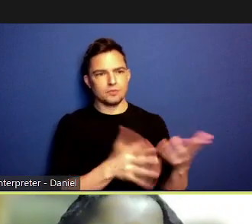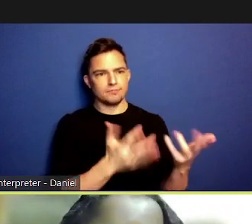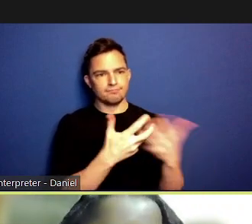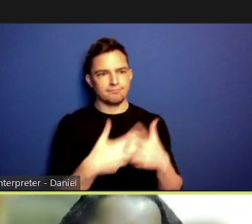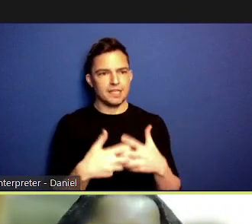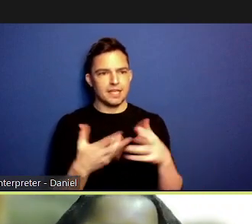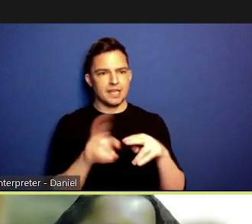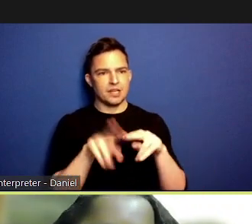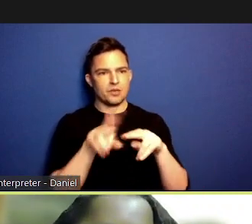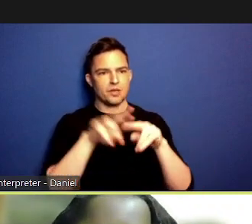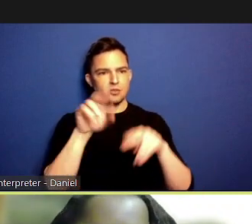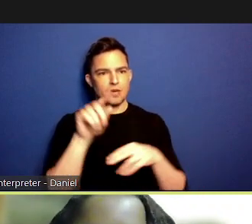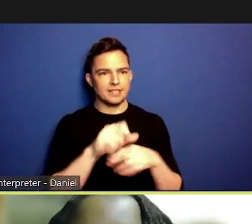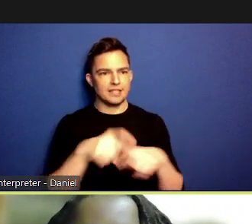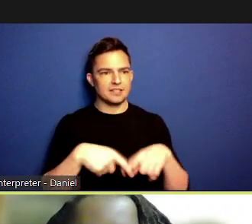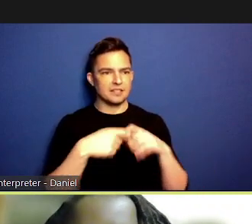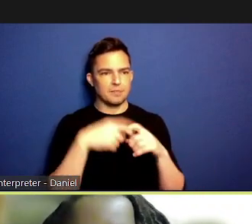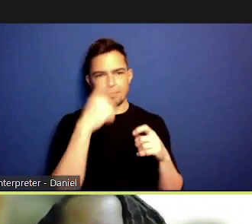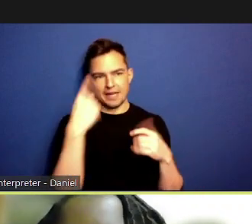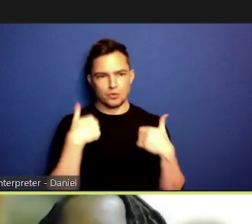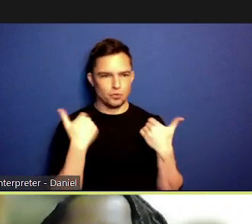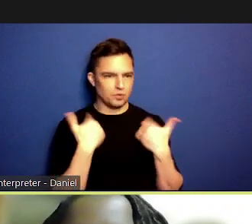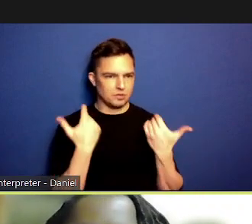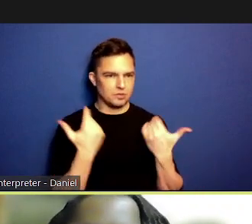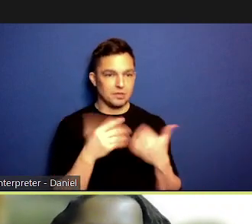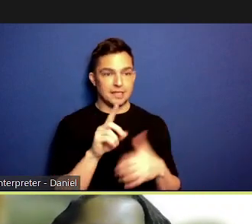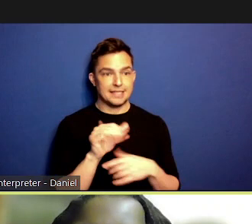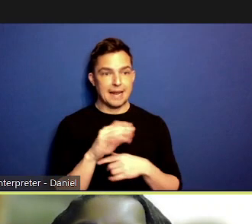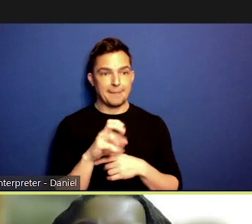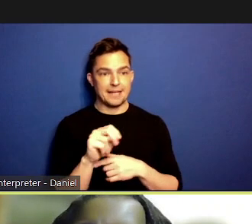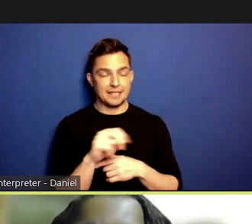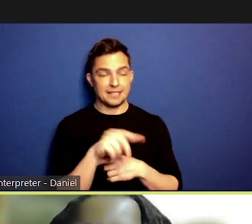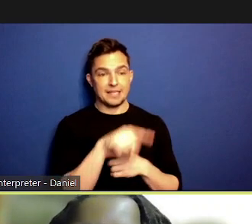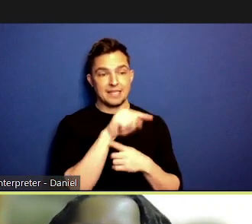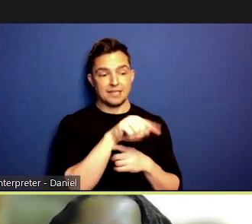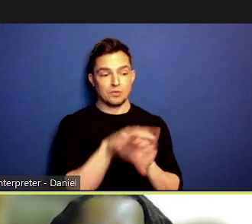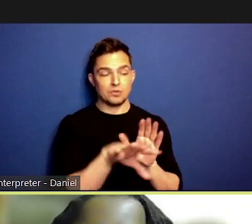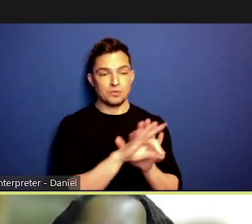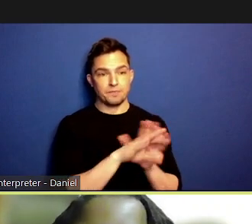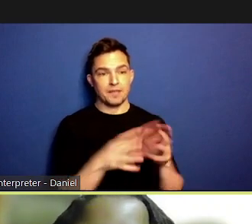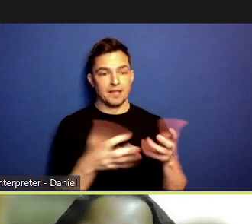of suspensions among black youth. Damien was located at the intersections of race, class,